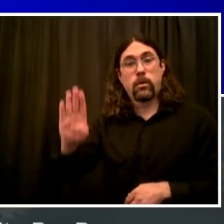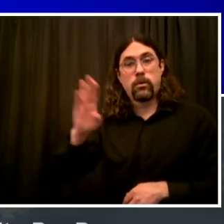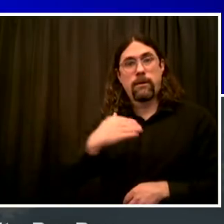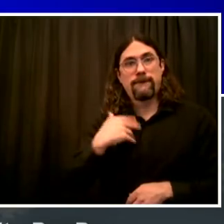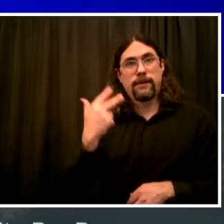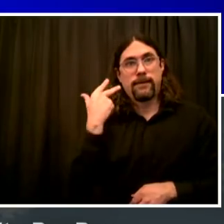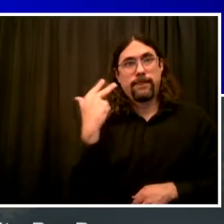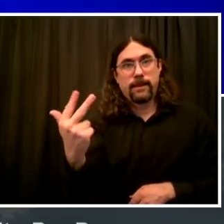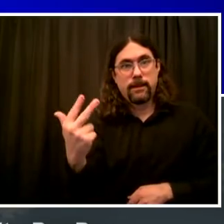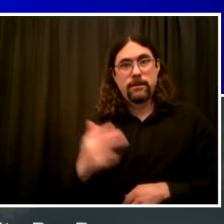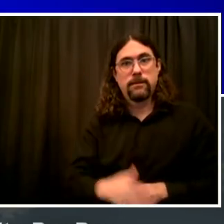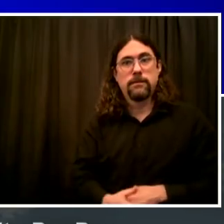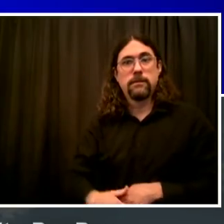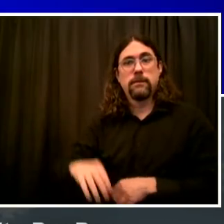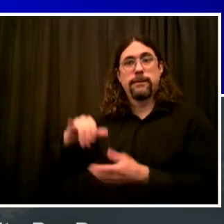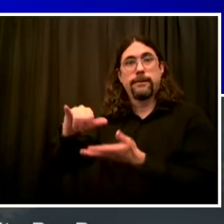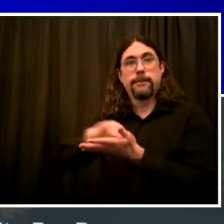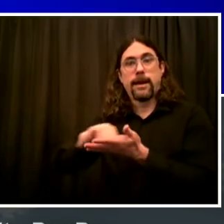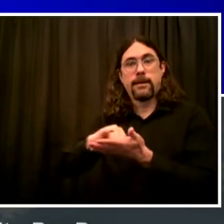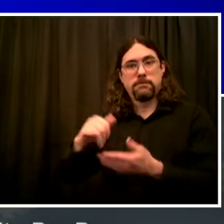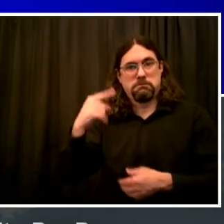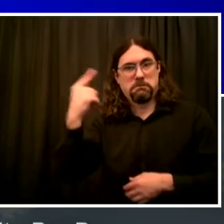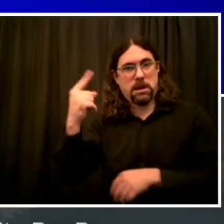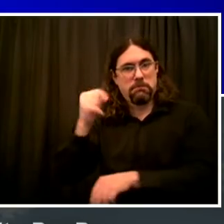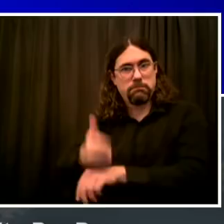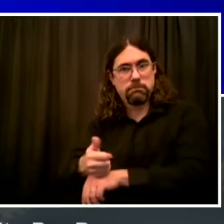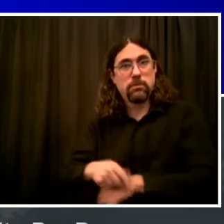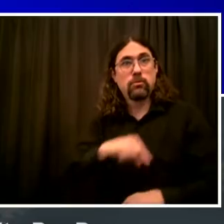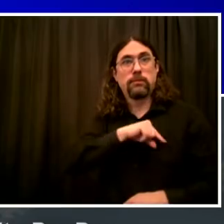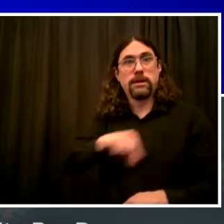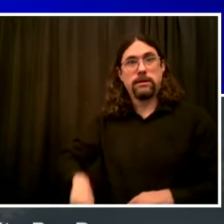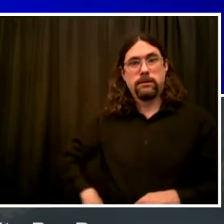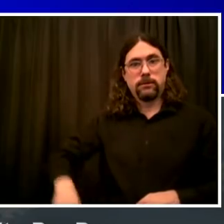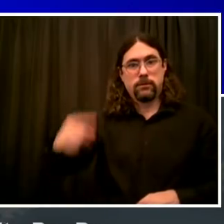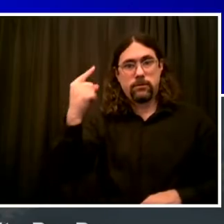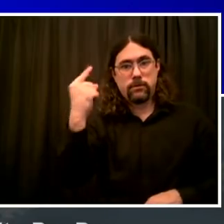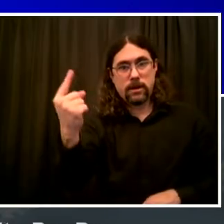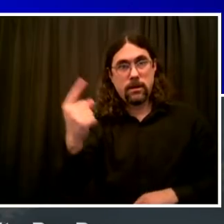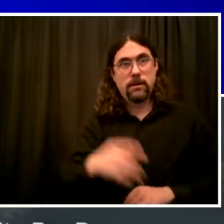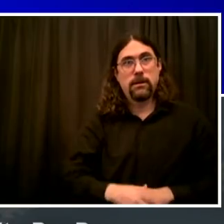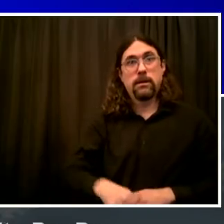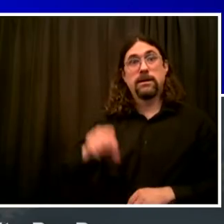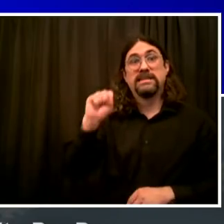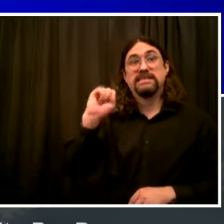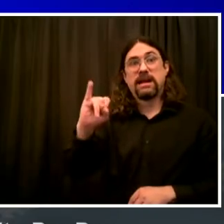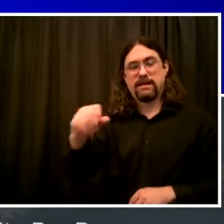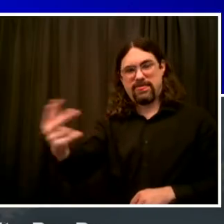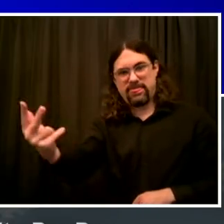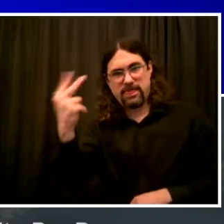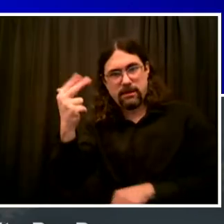MELROSE. THREE IN BROOKLYN. A SIGHT IN MANHATTAN, EAST HARLEM. A SITE IN QUEENS